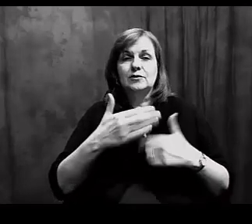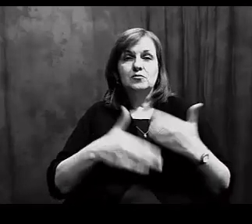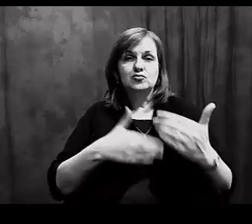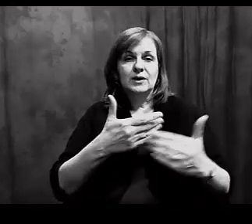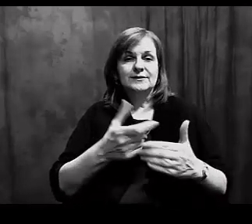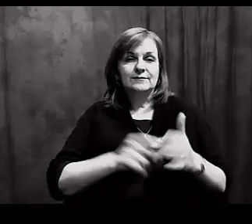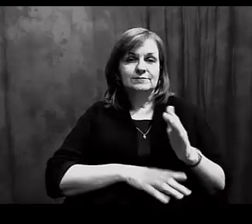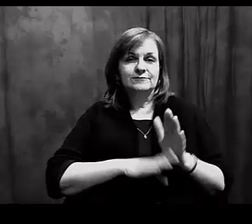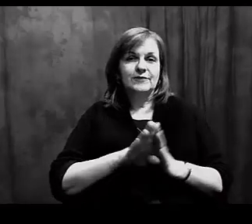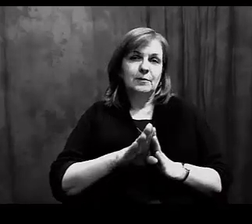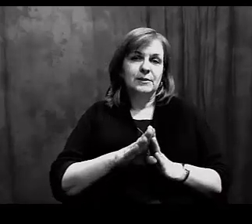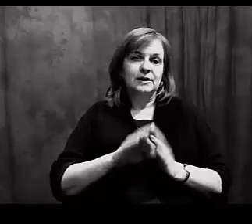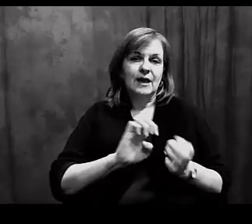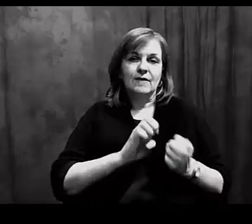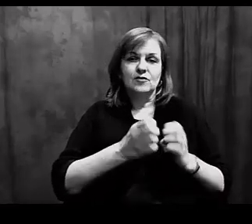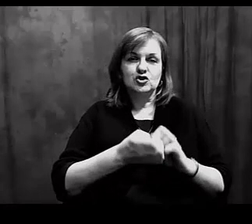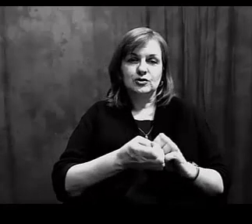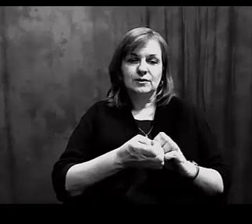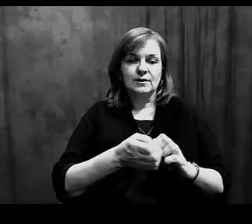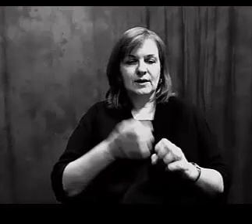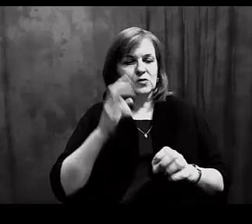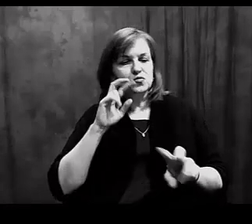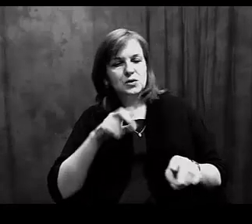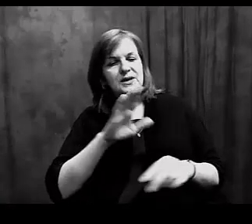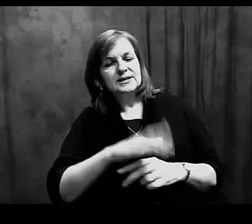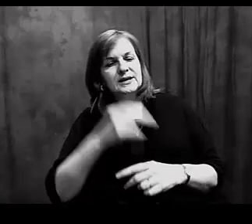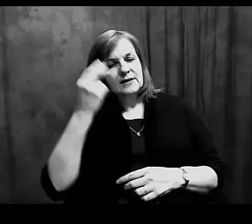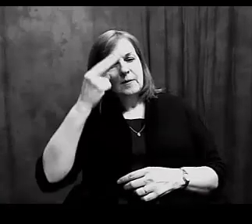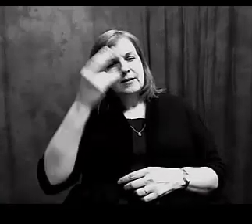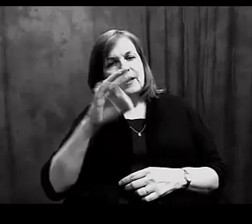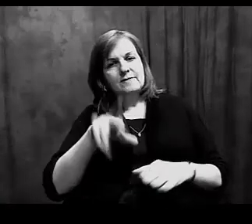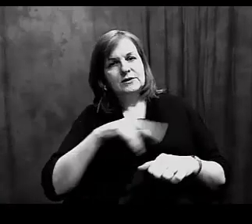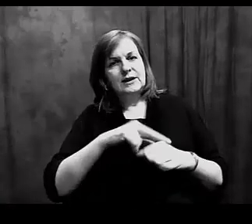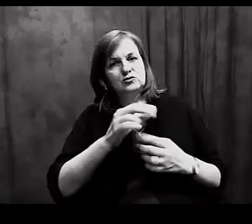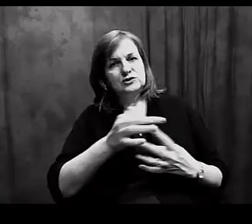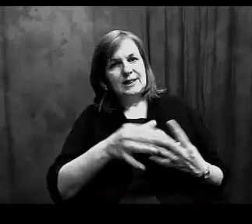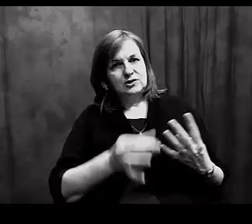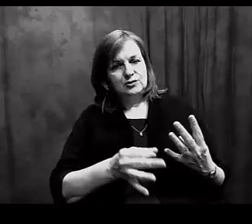process and development and looking at his hypothesis of natural selection and how that's